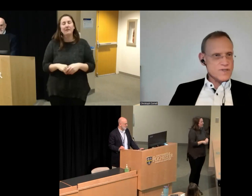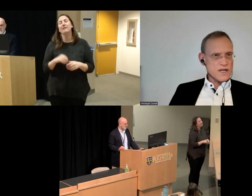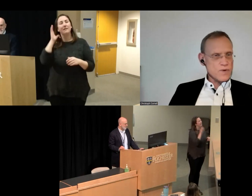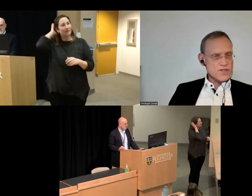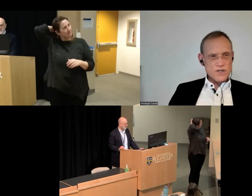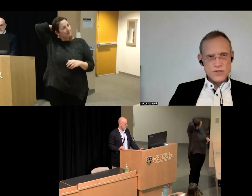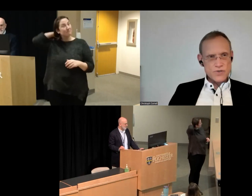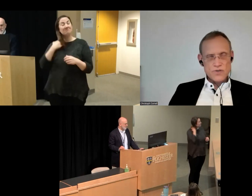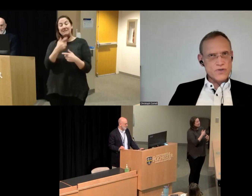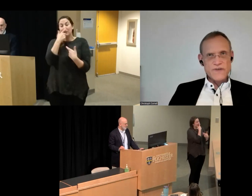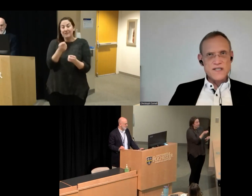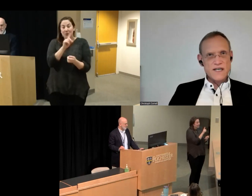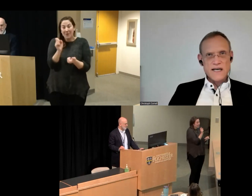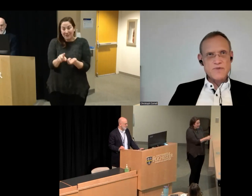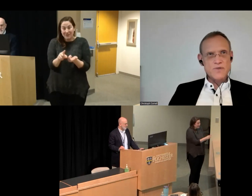interesting question to to investigate. Absolutely.